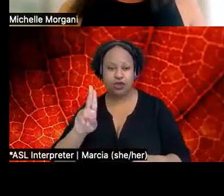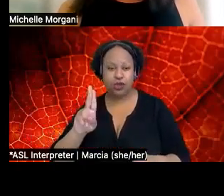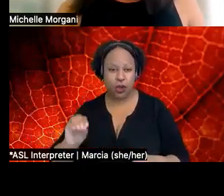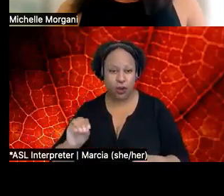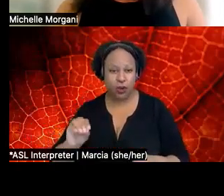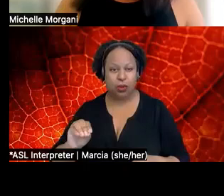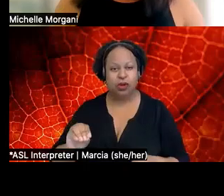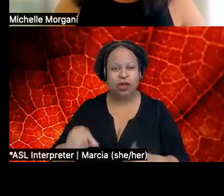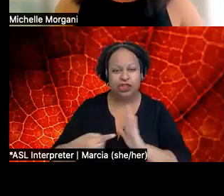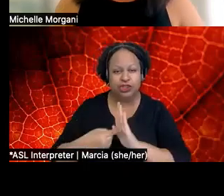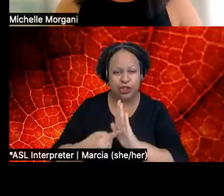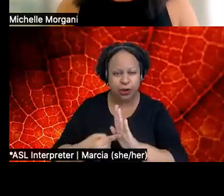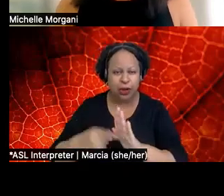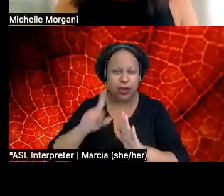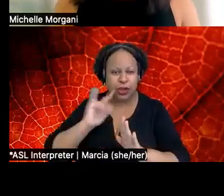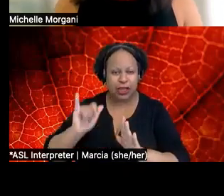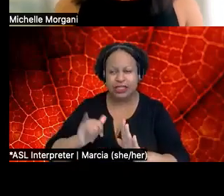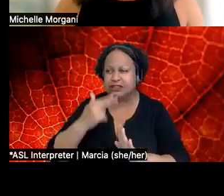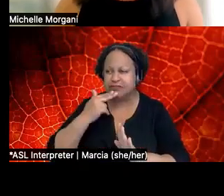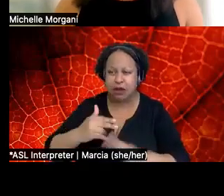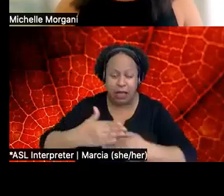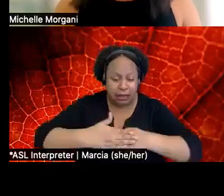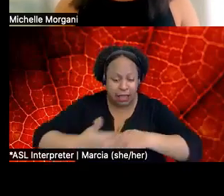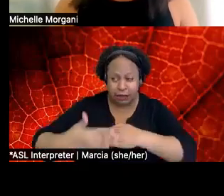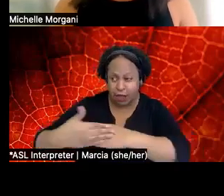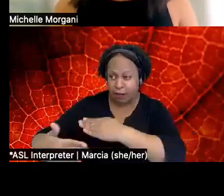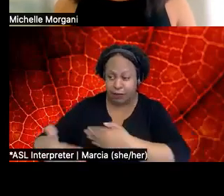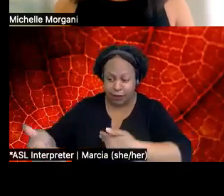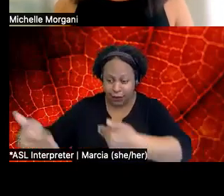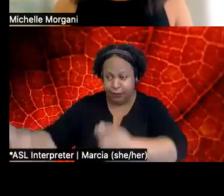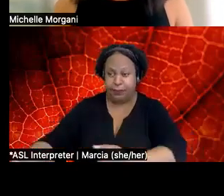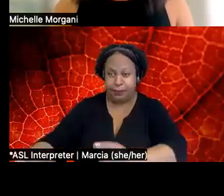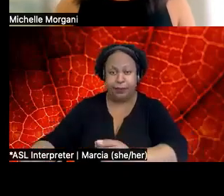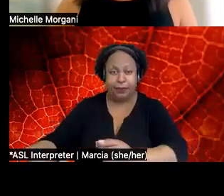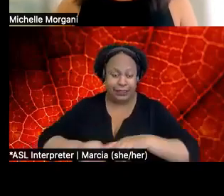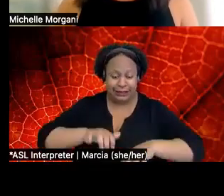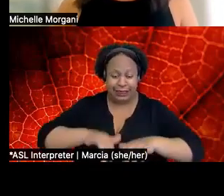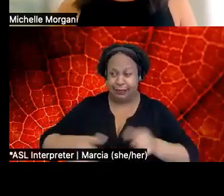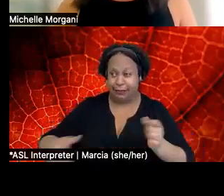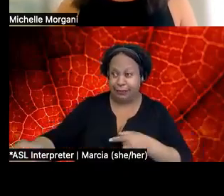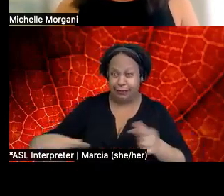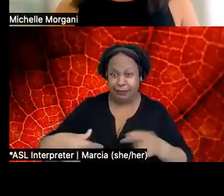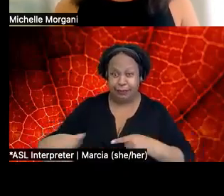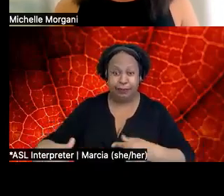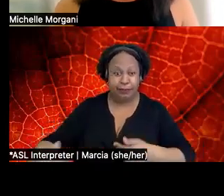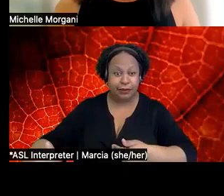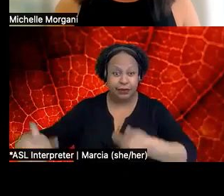and they connect to each other and as I type a note, it is active on the opposite